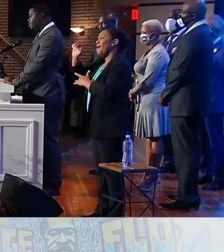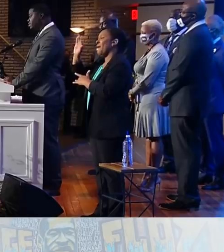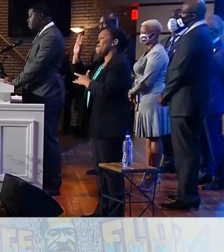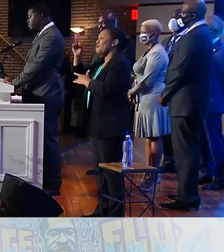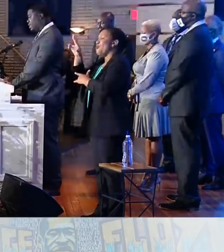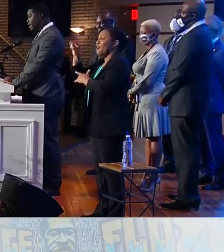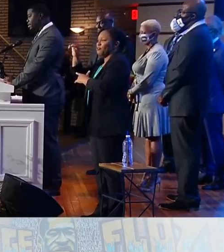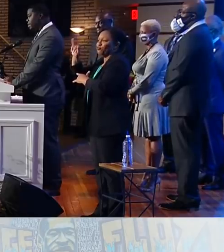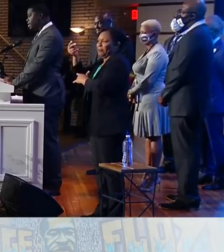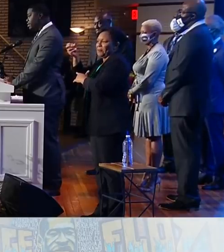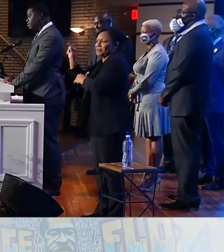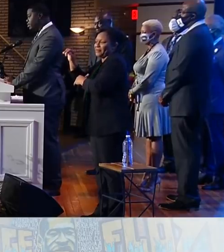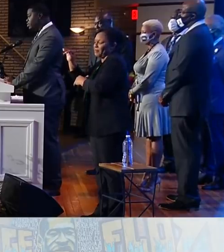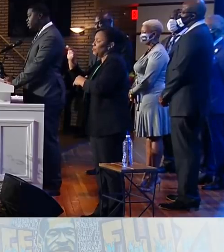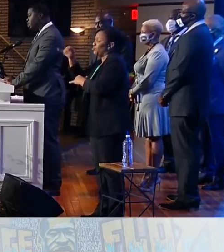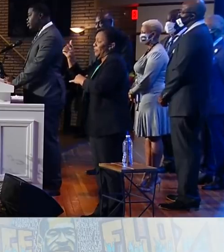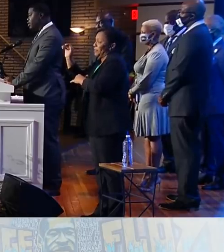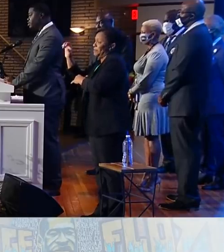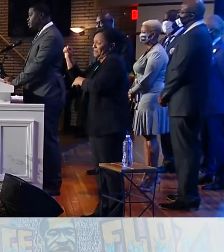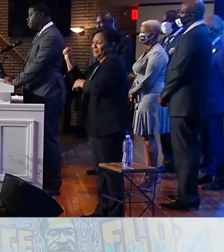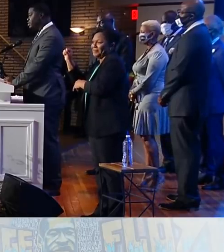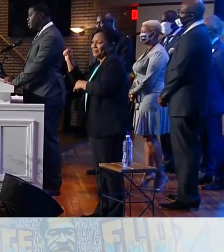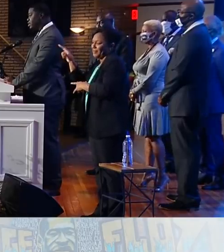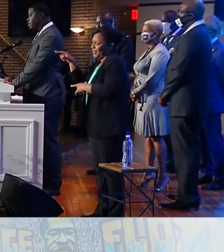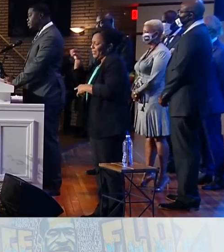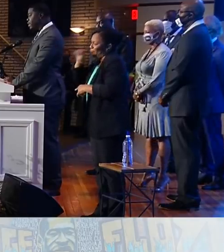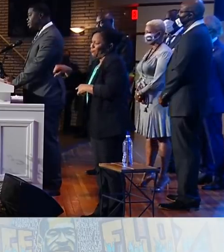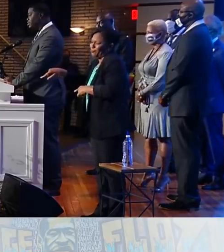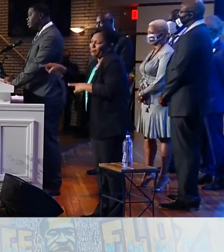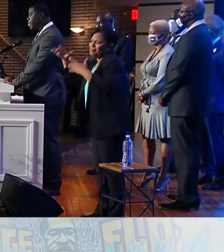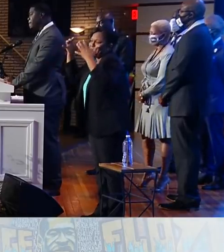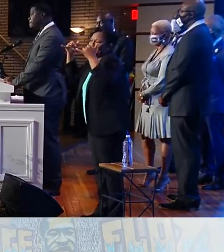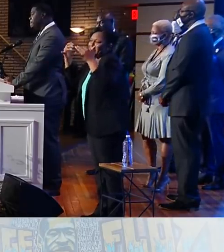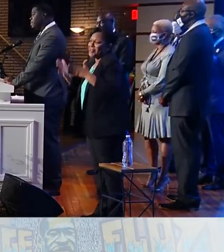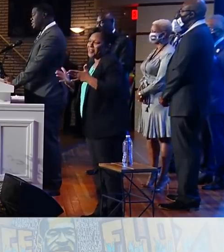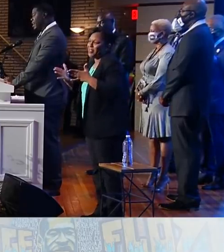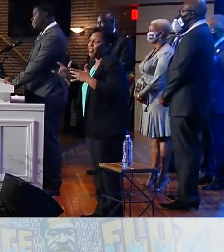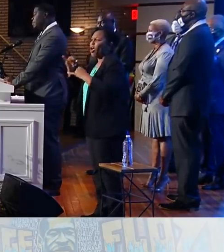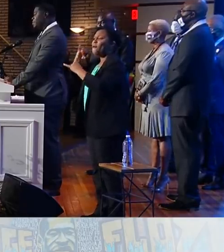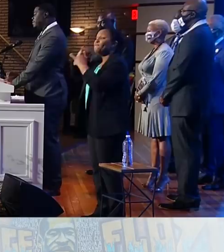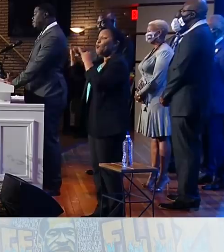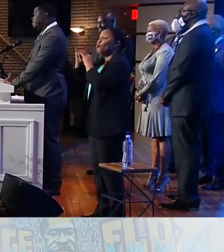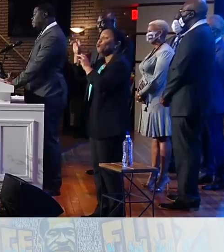BIGGEST LE BON JAMES FAN. AND I REMEMBER, I DON'T KNOW IF YOU ARE FAMILIAR WITH THE NBA,